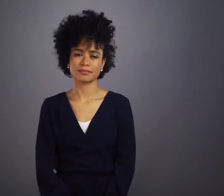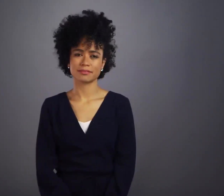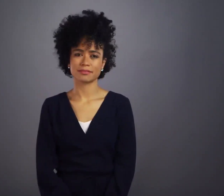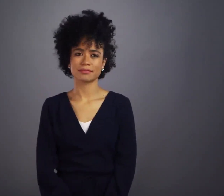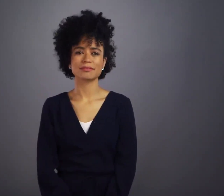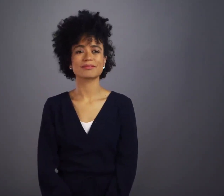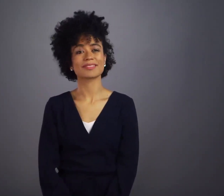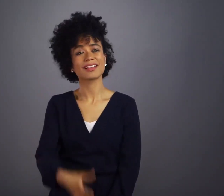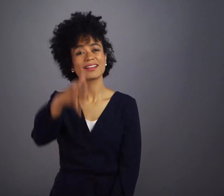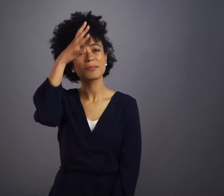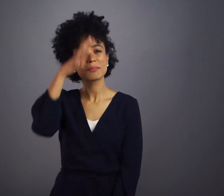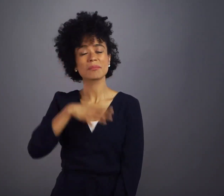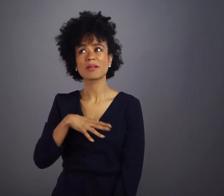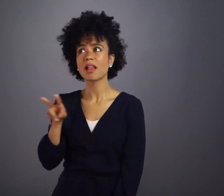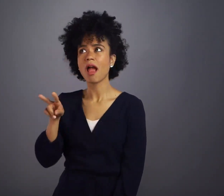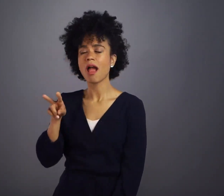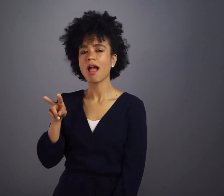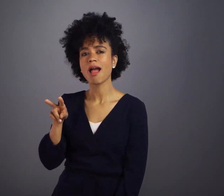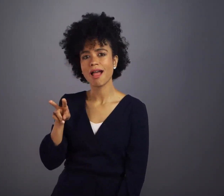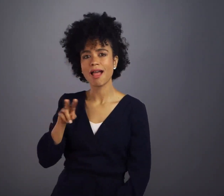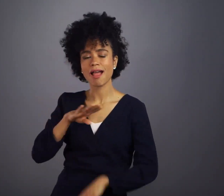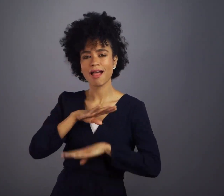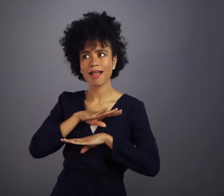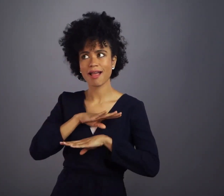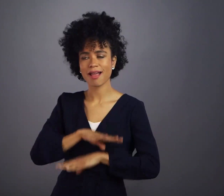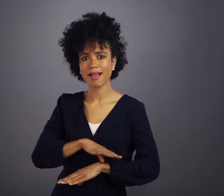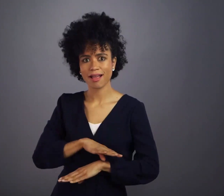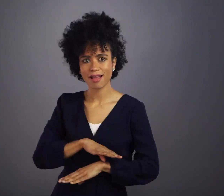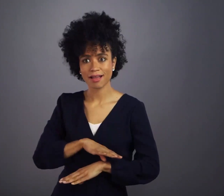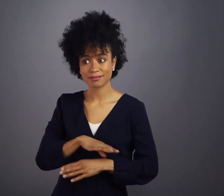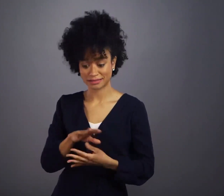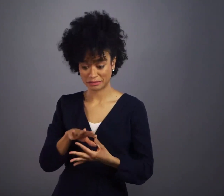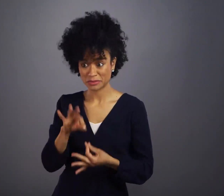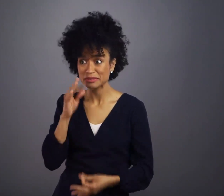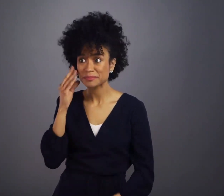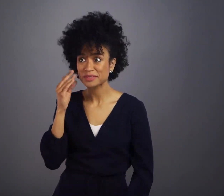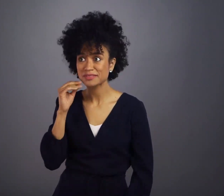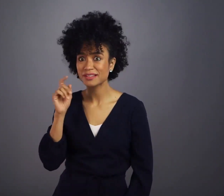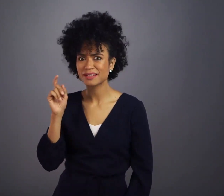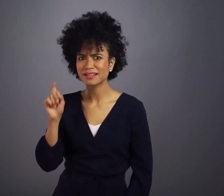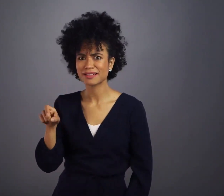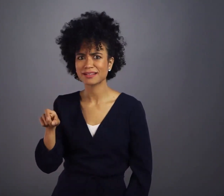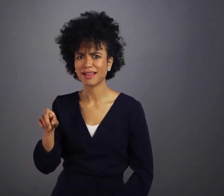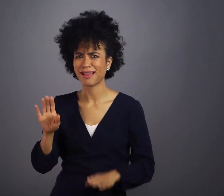Upon hearing this, our friend was somewhat relieved, for he reflected that, after all,